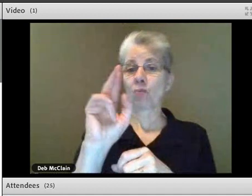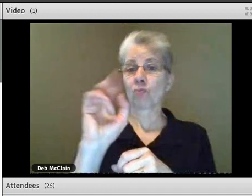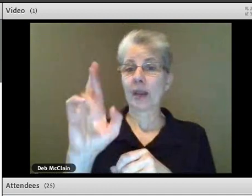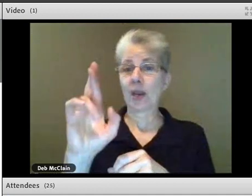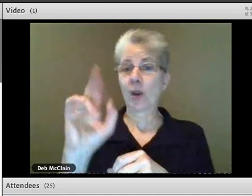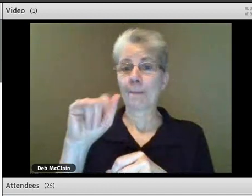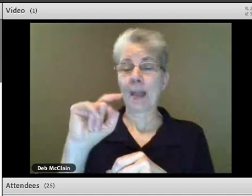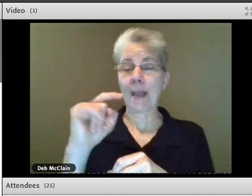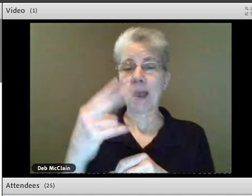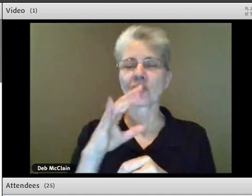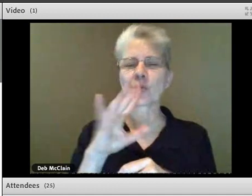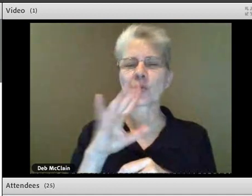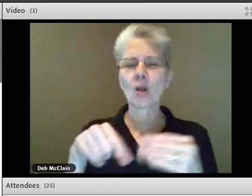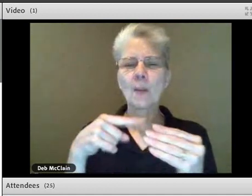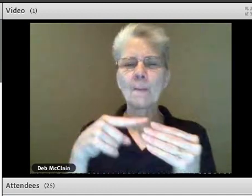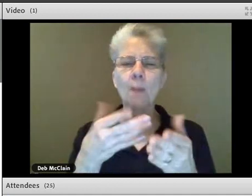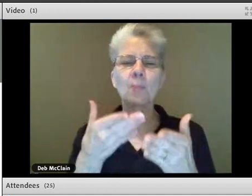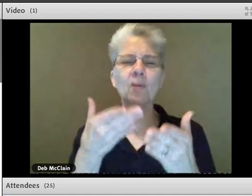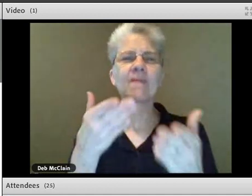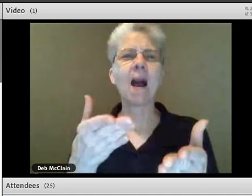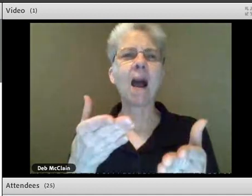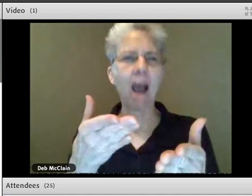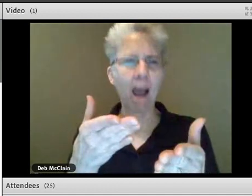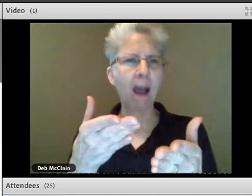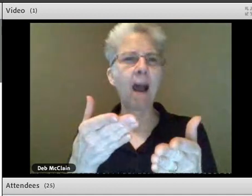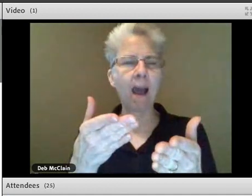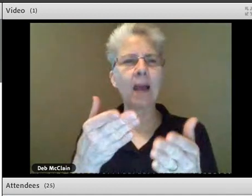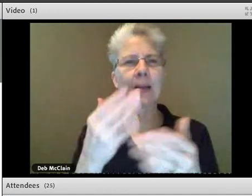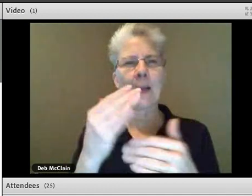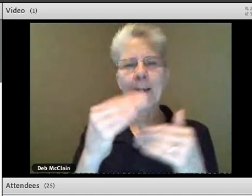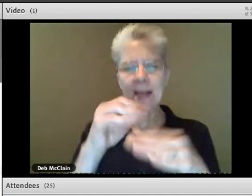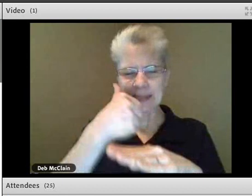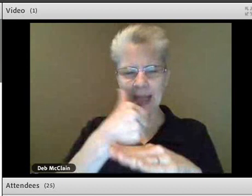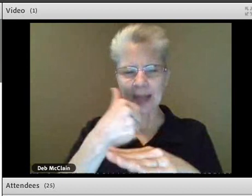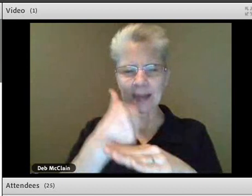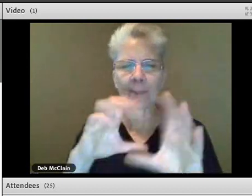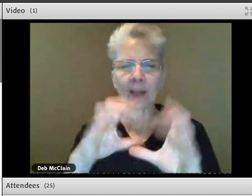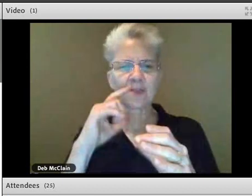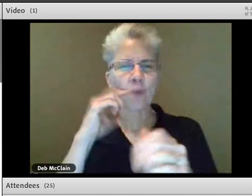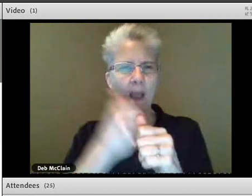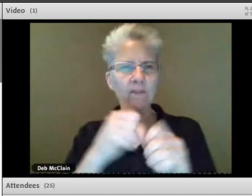Again, like we stated before, by building all the modules you need for every department,